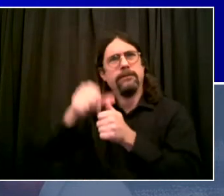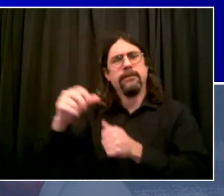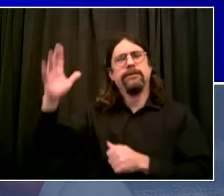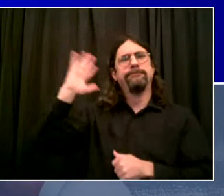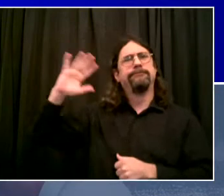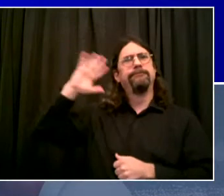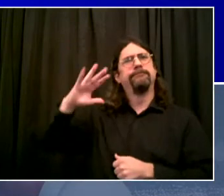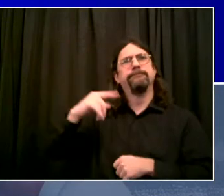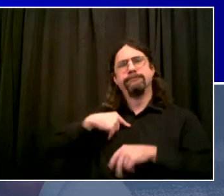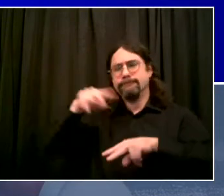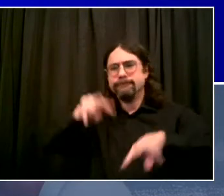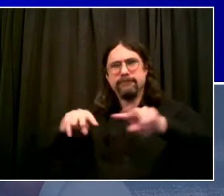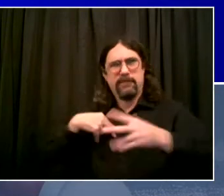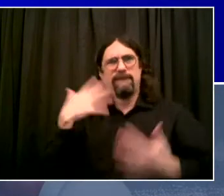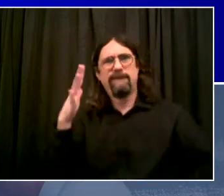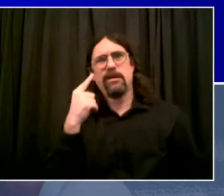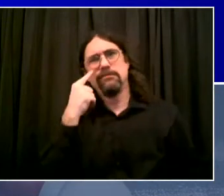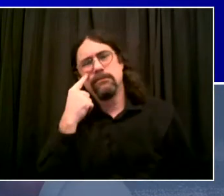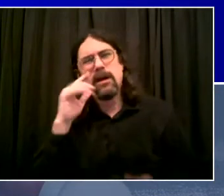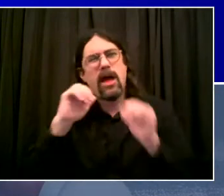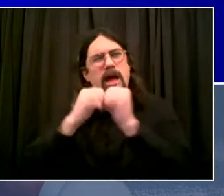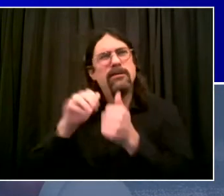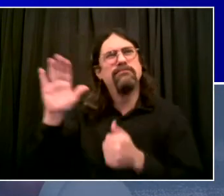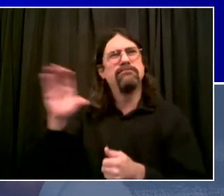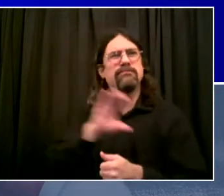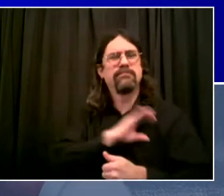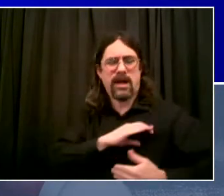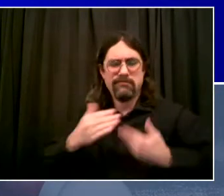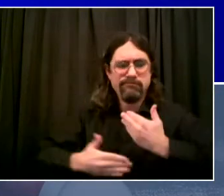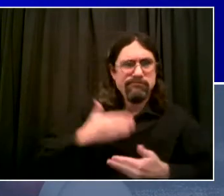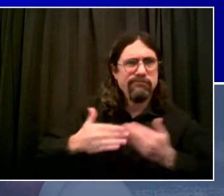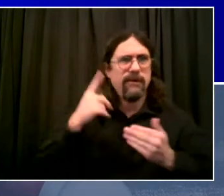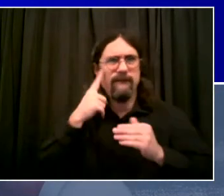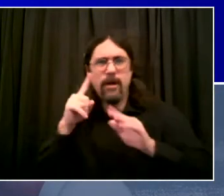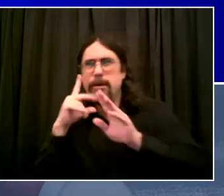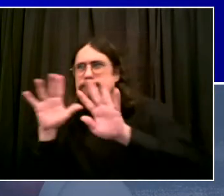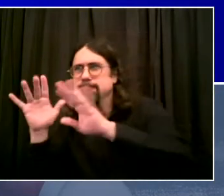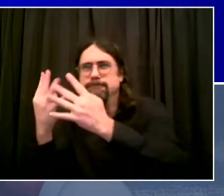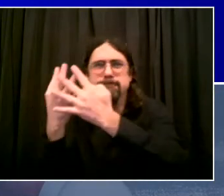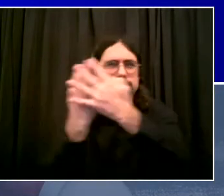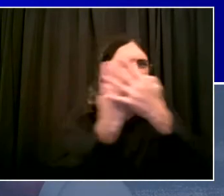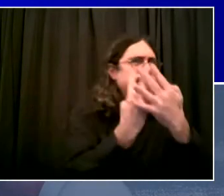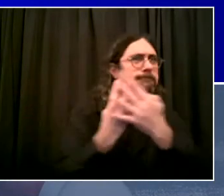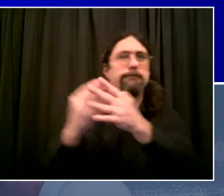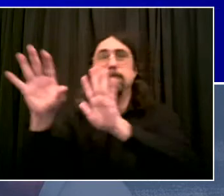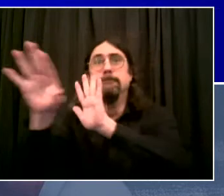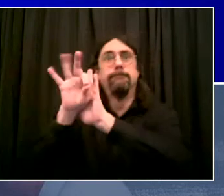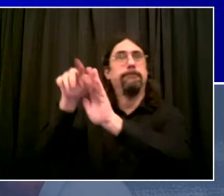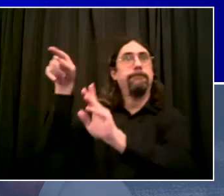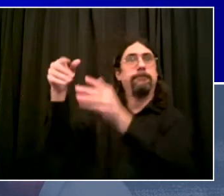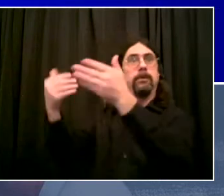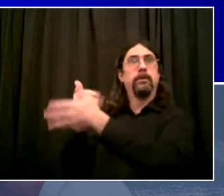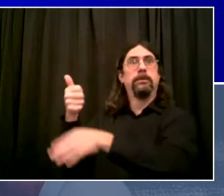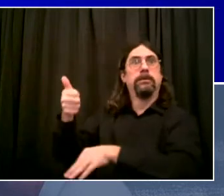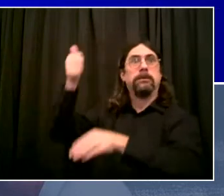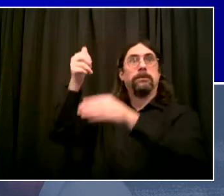LOCAL SCHOOL BOAARD MEMBER AND CITY COUNCCIL MEMBER I SAW AAMZIZIG NWORK OF OUR POLICE PRECINCT COUNCILS DEDICATING THEIR